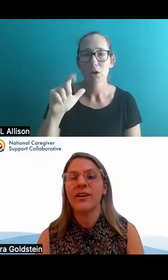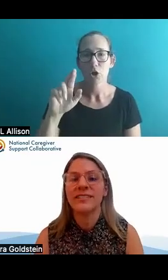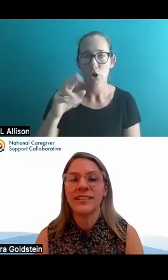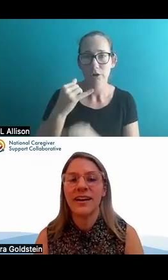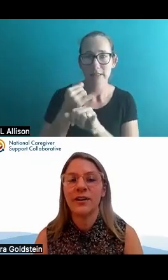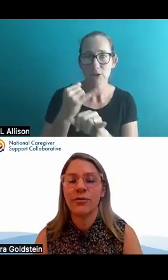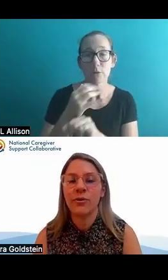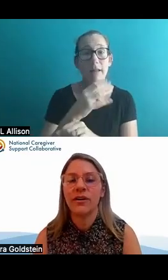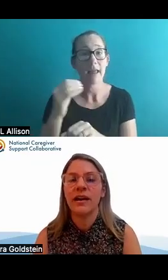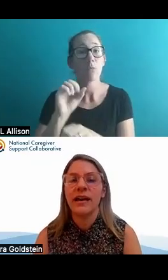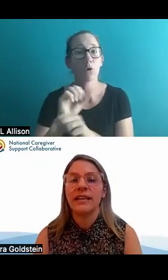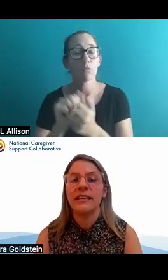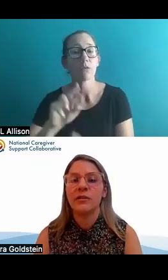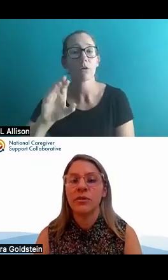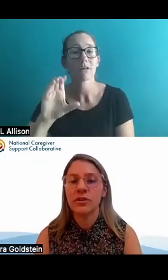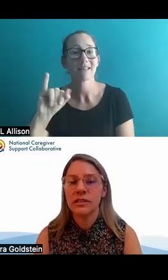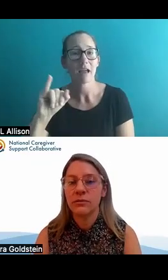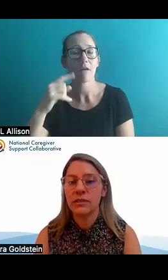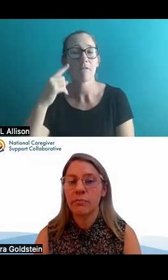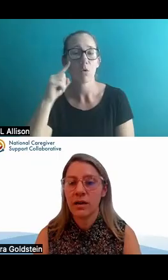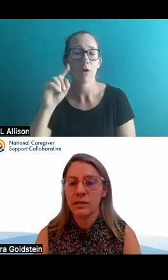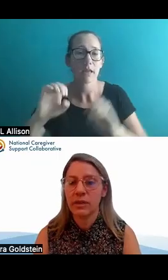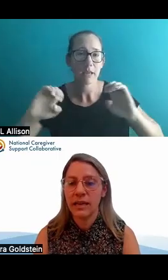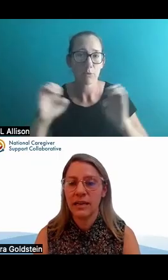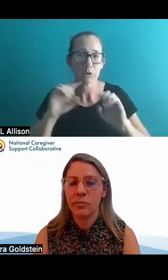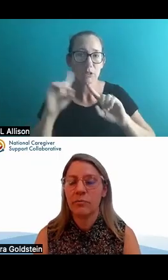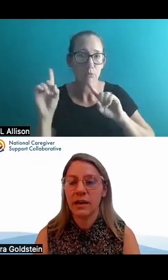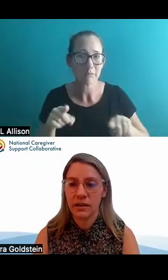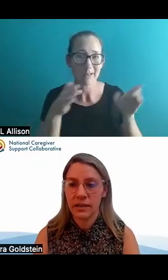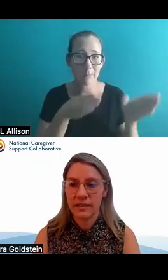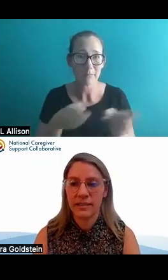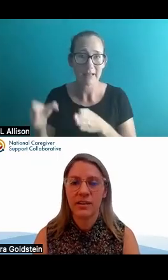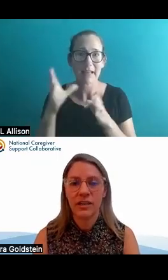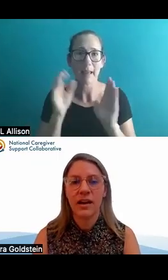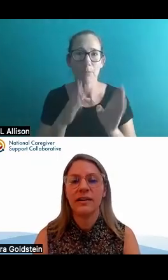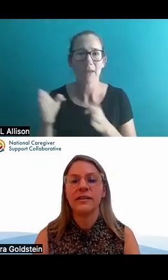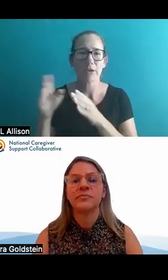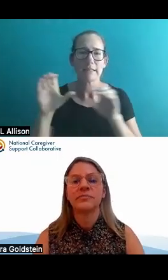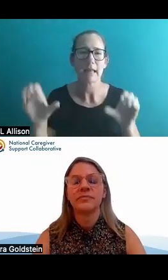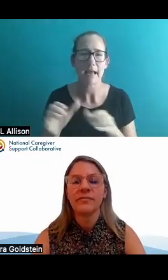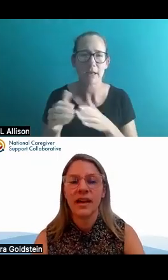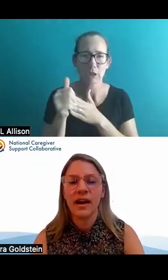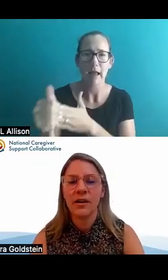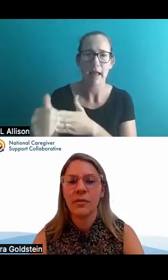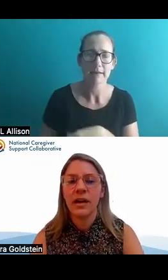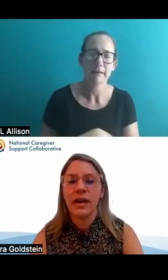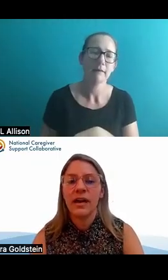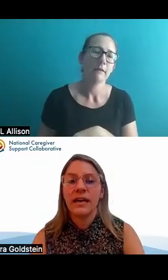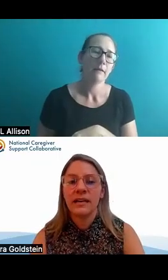RCI for the Emergency Response Planning and Preparedness Action Guide. Next,